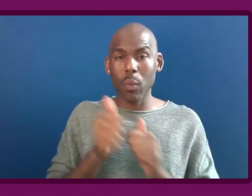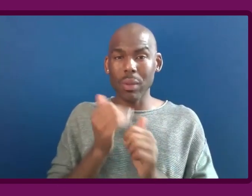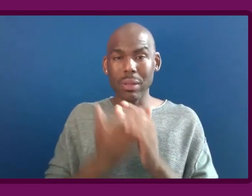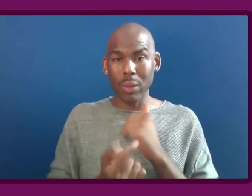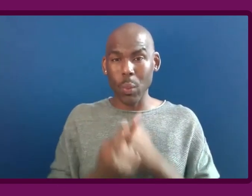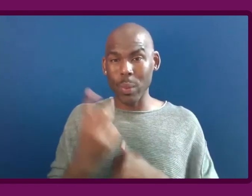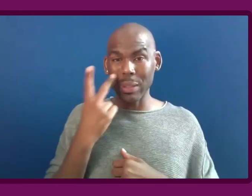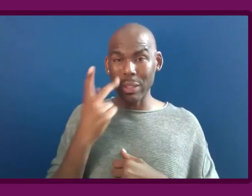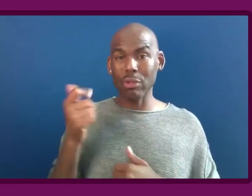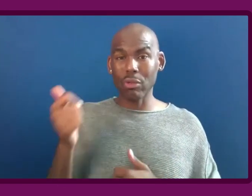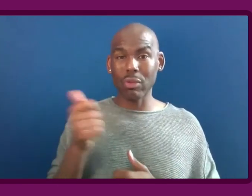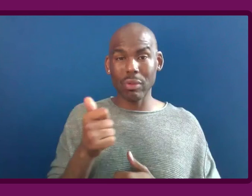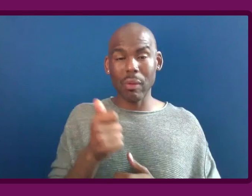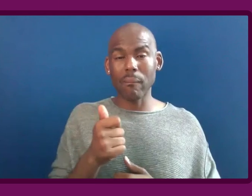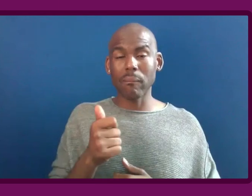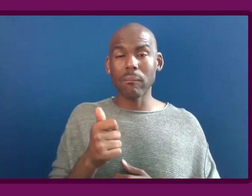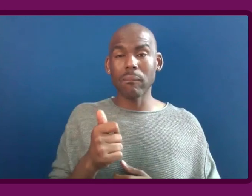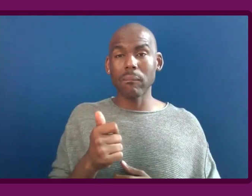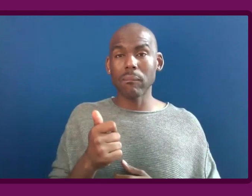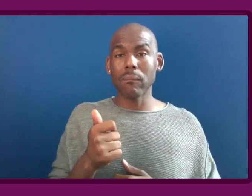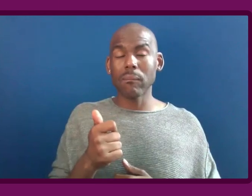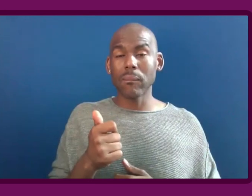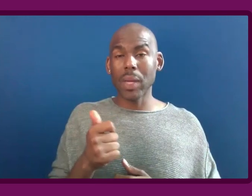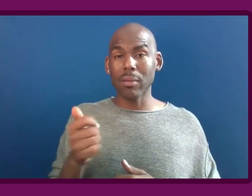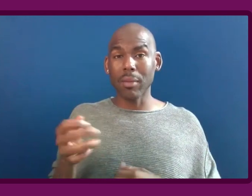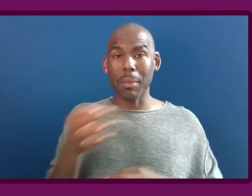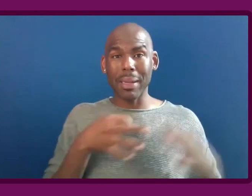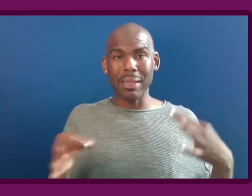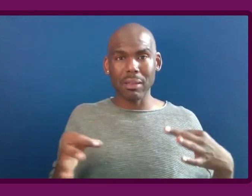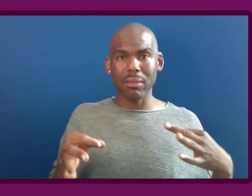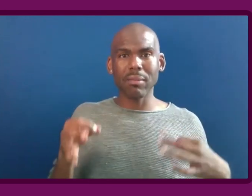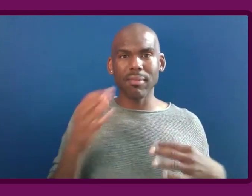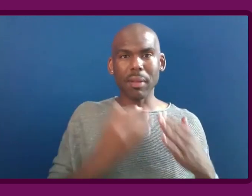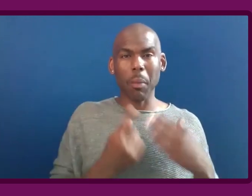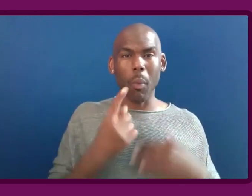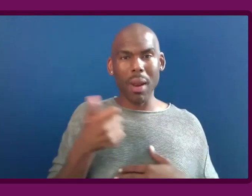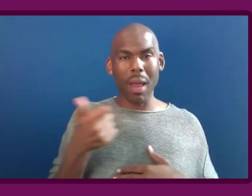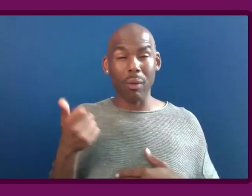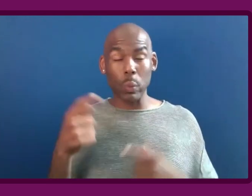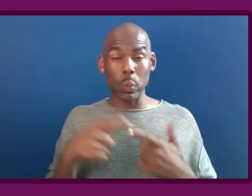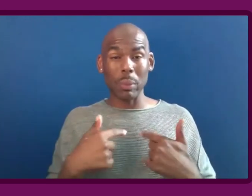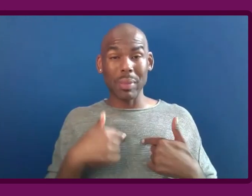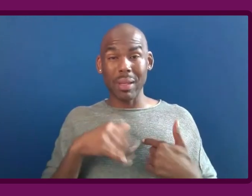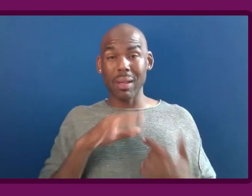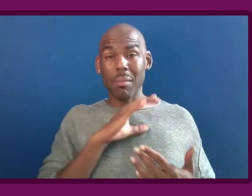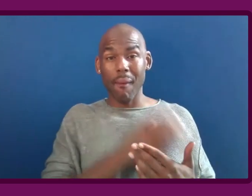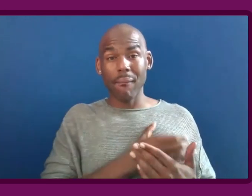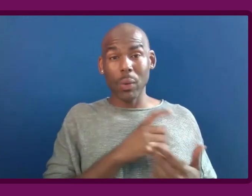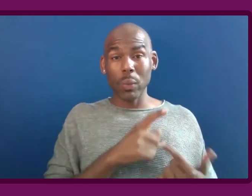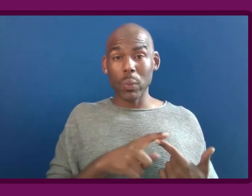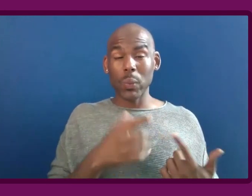I will tell my story, I will tell my perspective, but I have all these historical people who opened